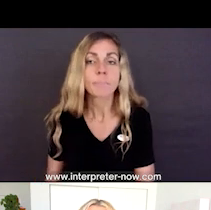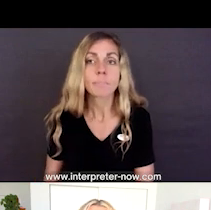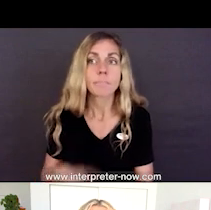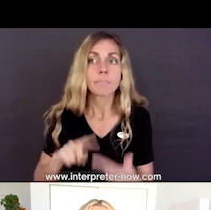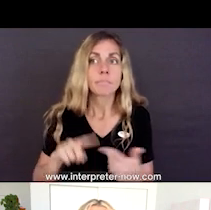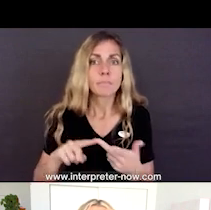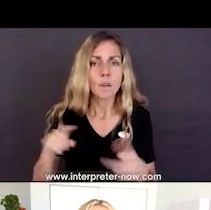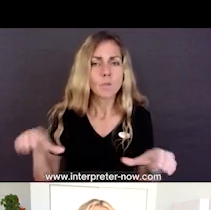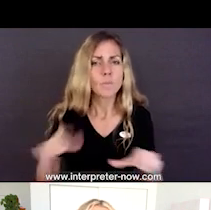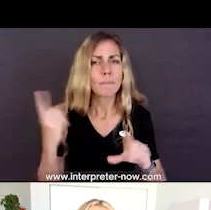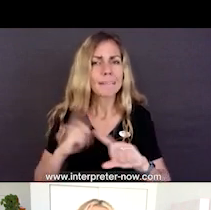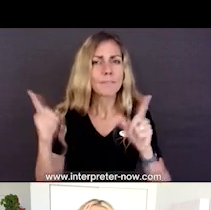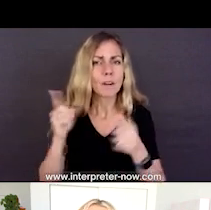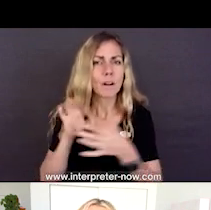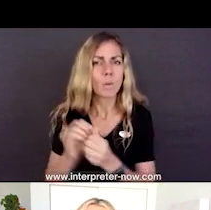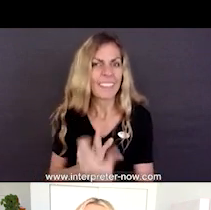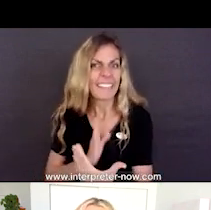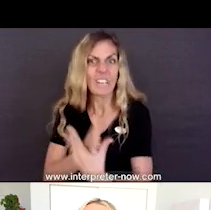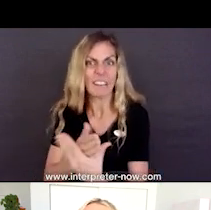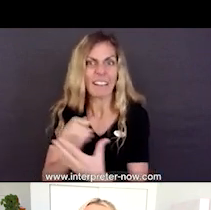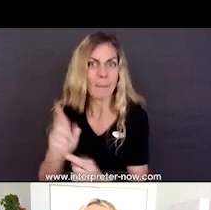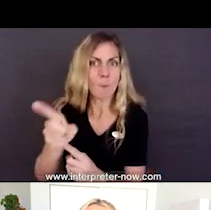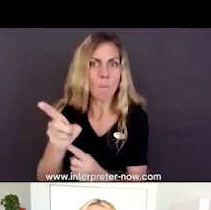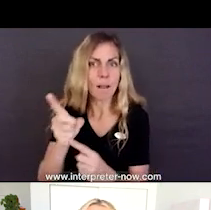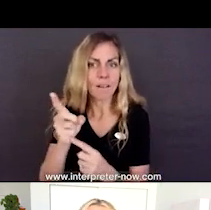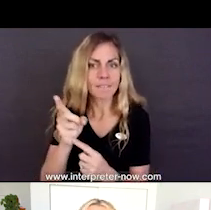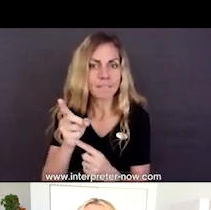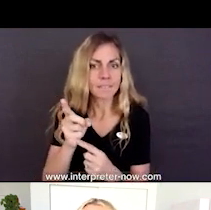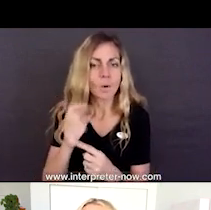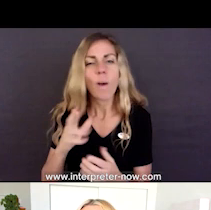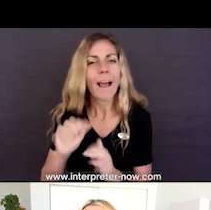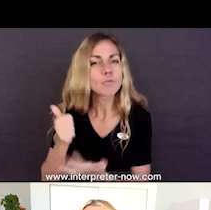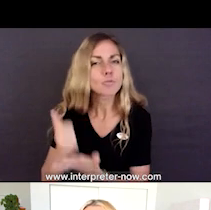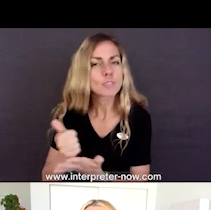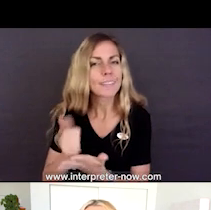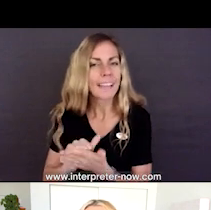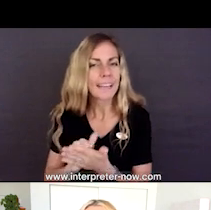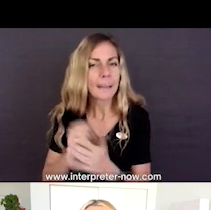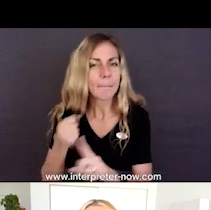Will you do something different around intervening in that moment or treating the impact?